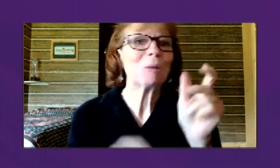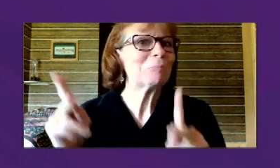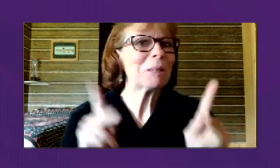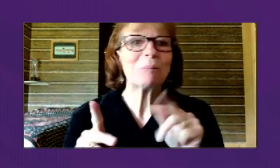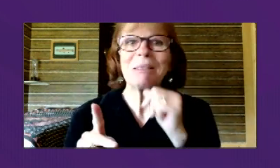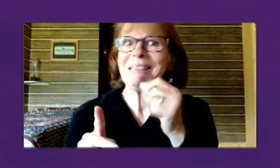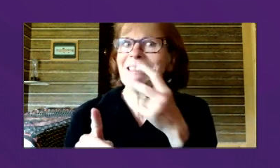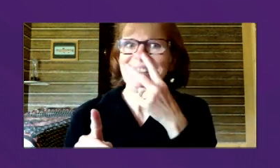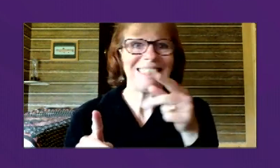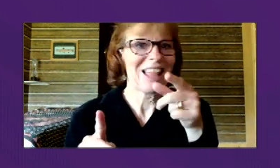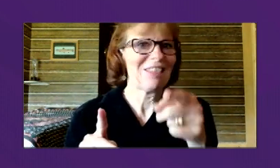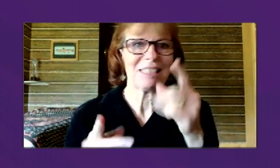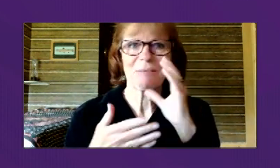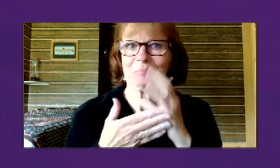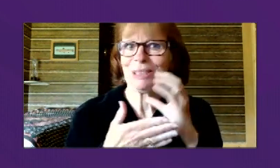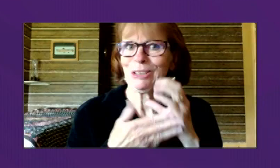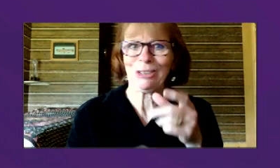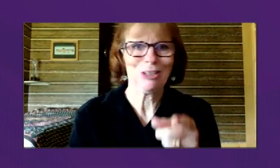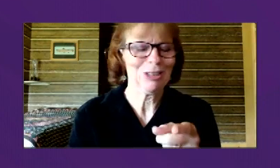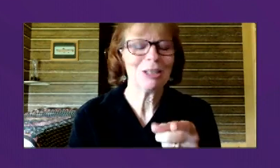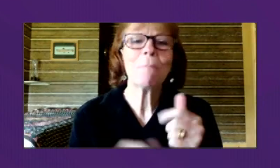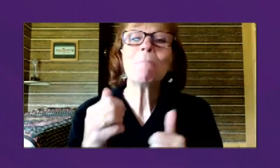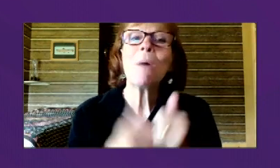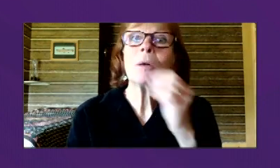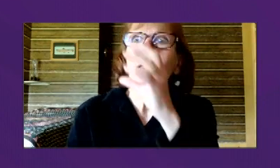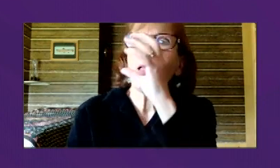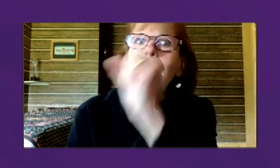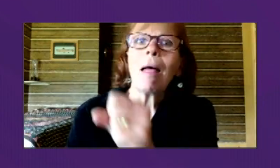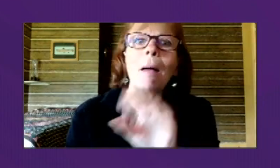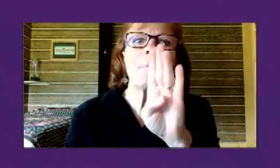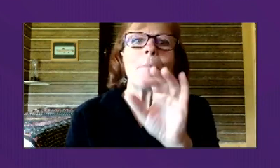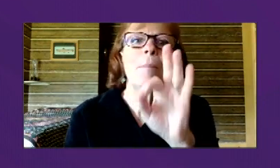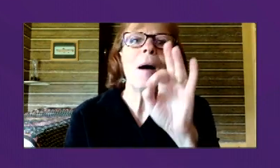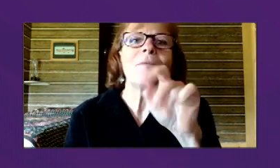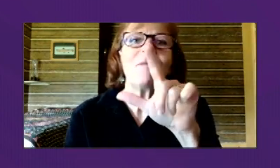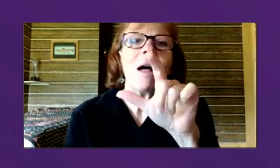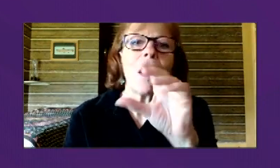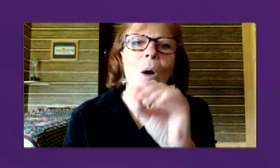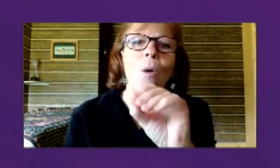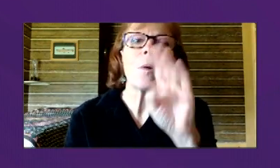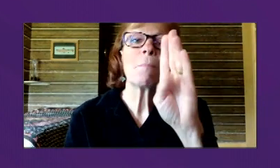Instead, they were captured by Buffalo Bill's Wild West show. Next slide, please.